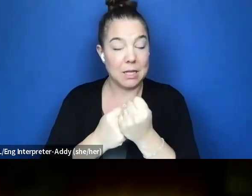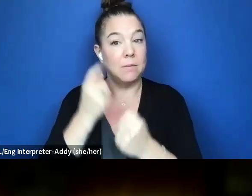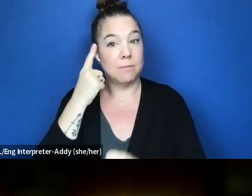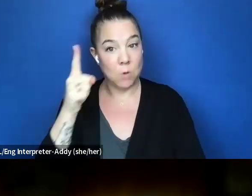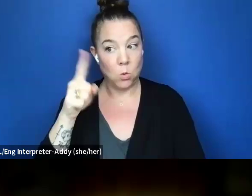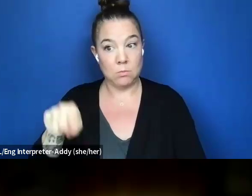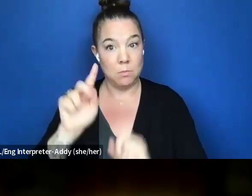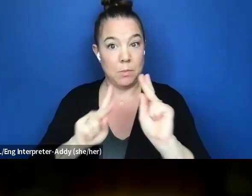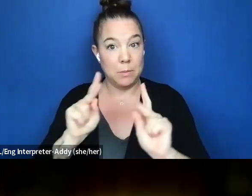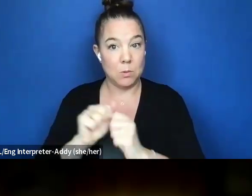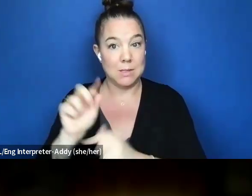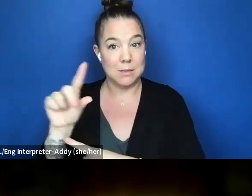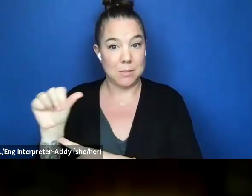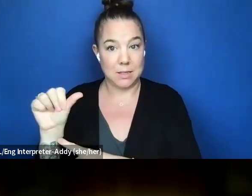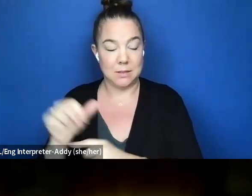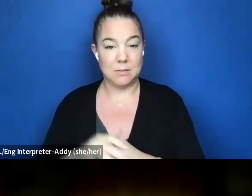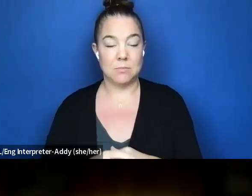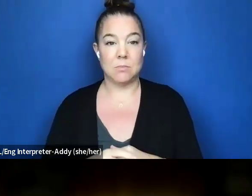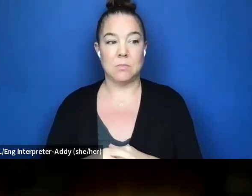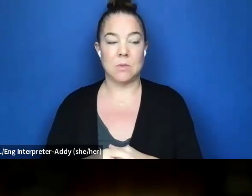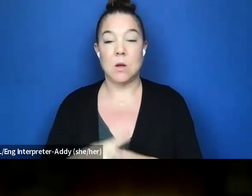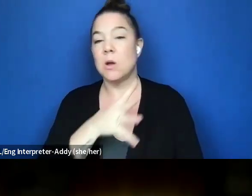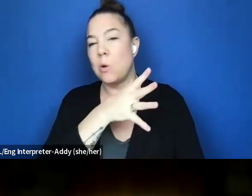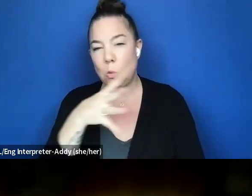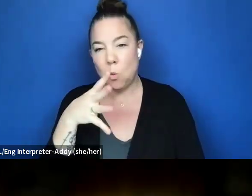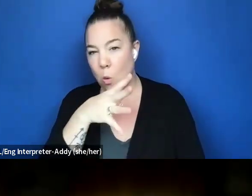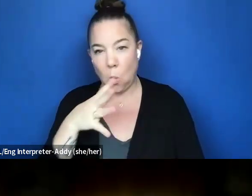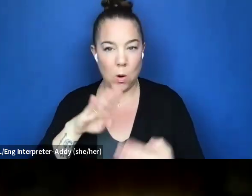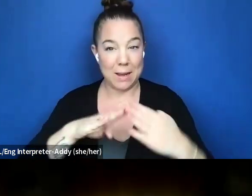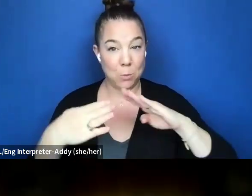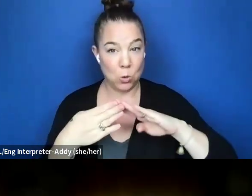Elissa w/ APRIL: people with disabilities specifically in rural communities. And